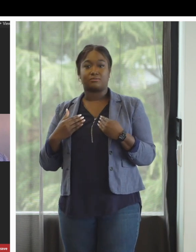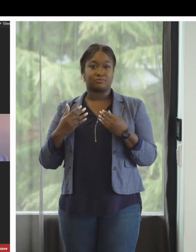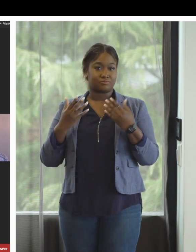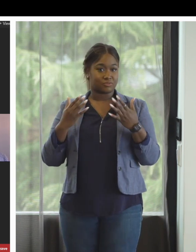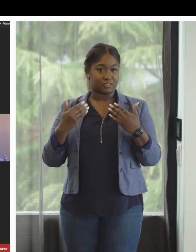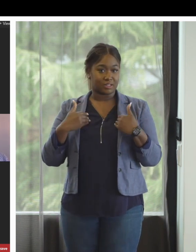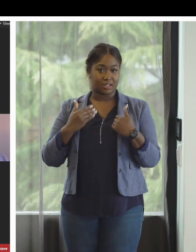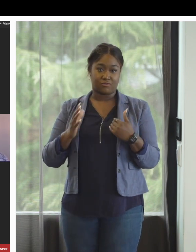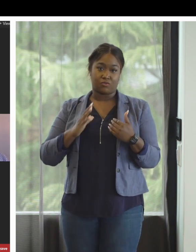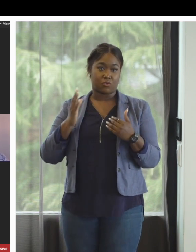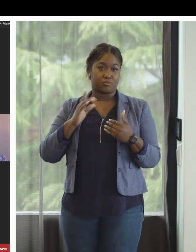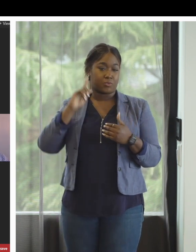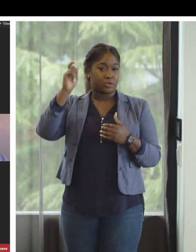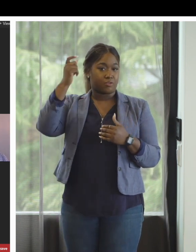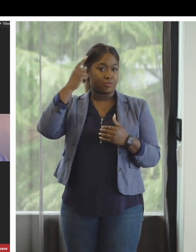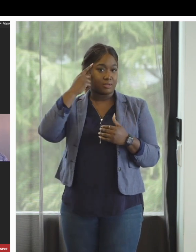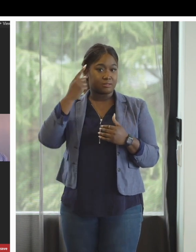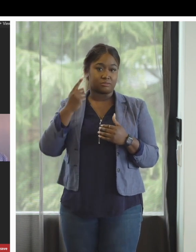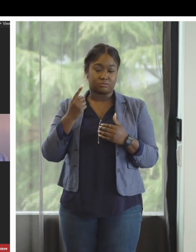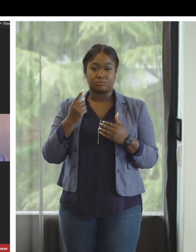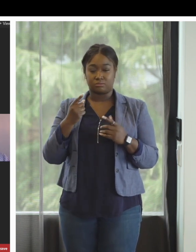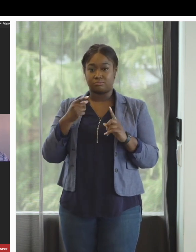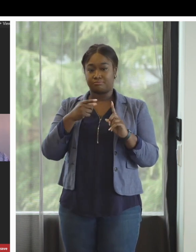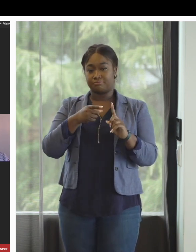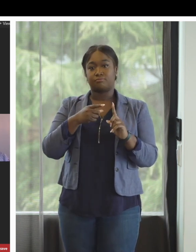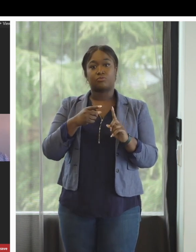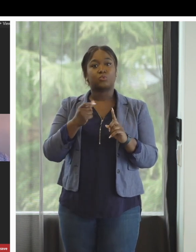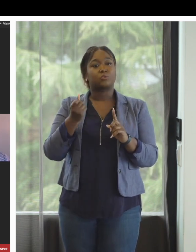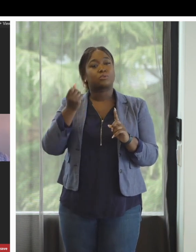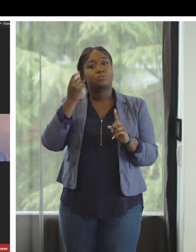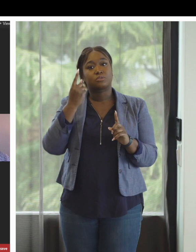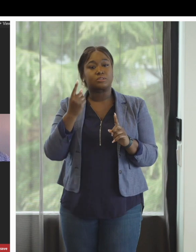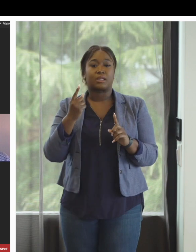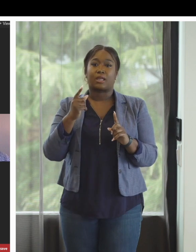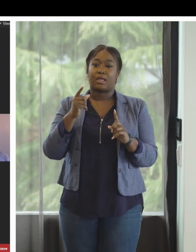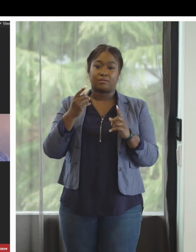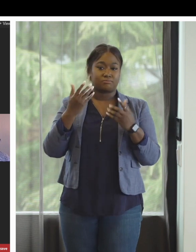government to try to promote understand it's tested in the